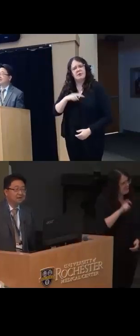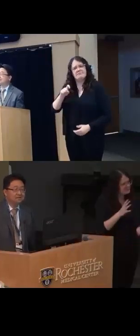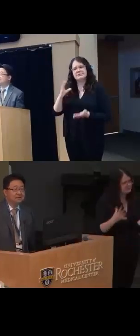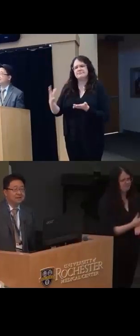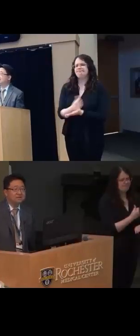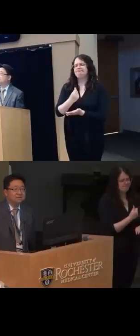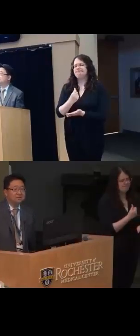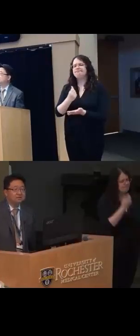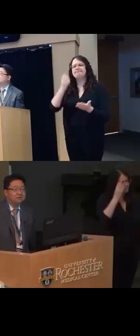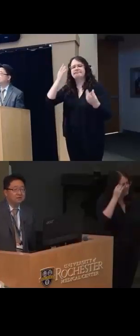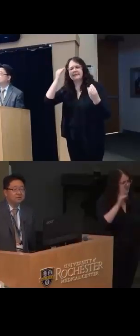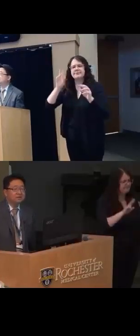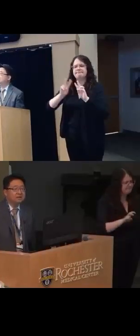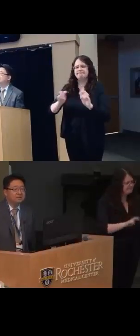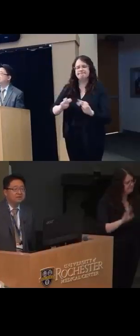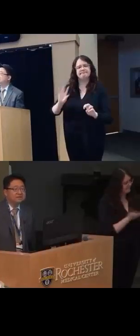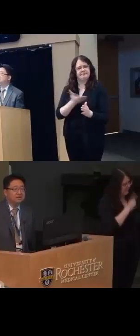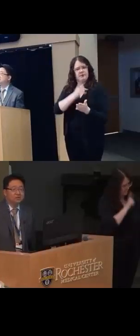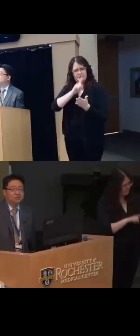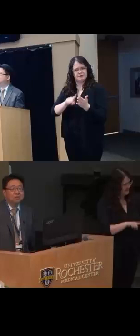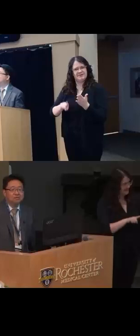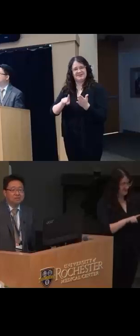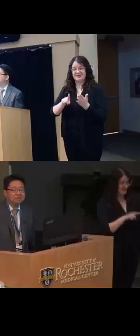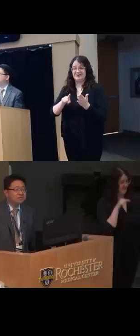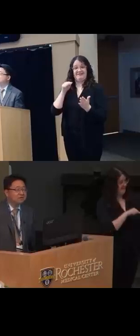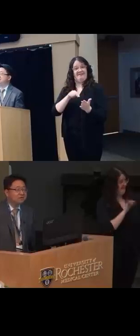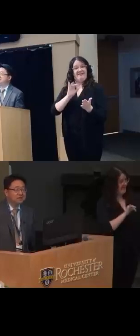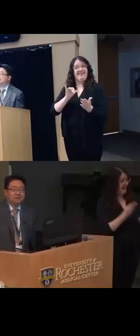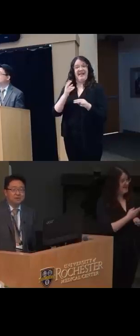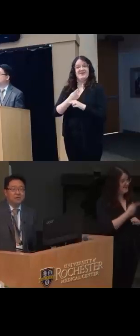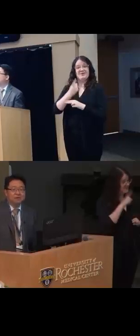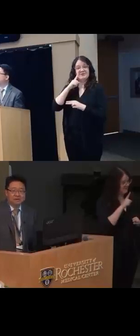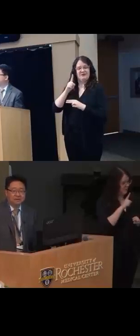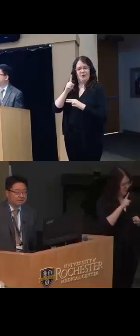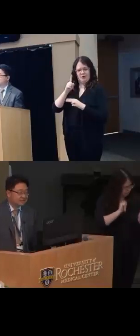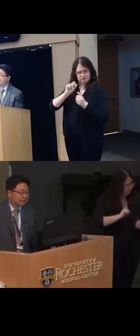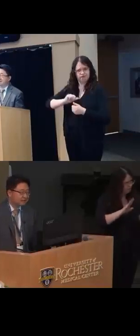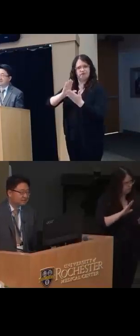line in relation to really addressing all three missions in all clinical settings